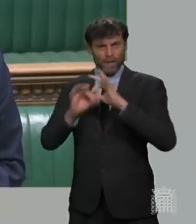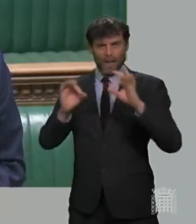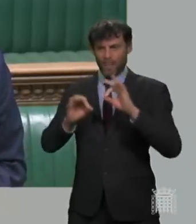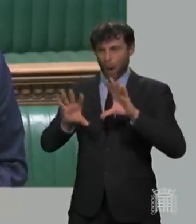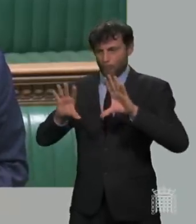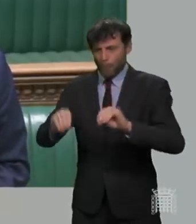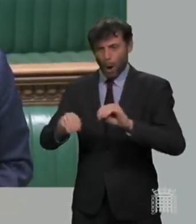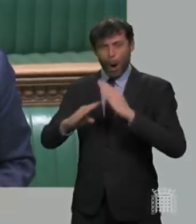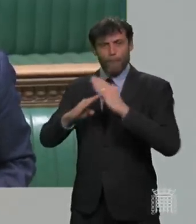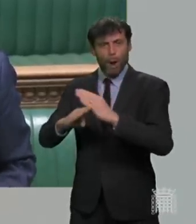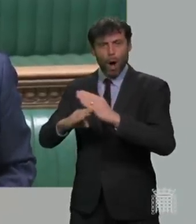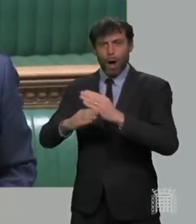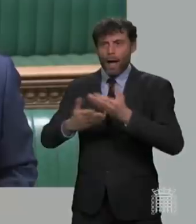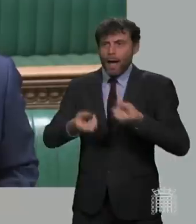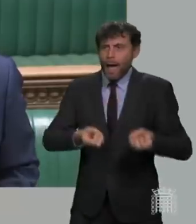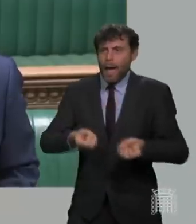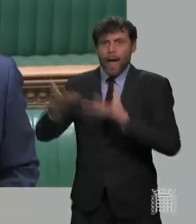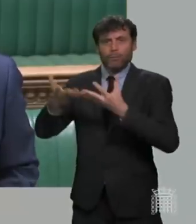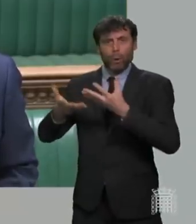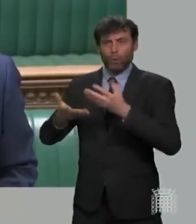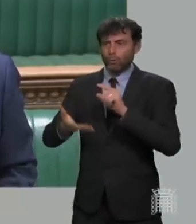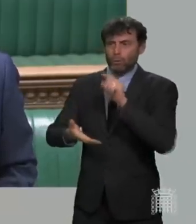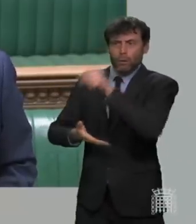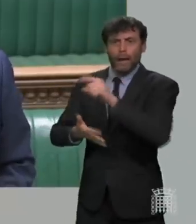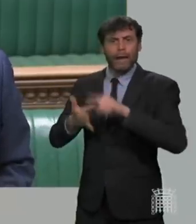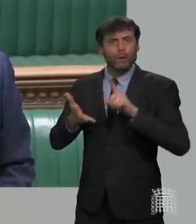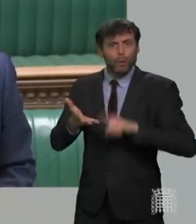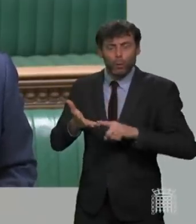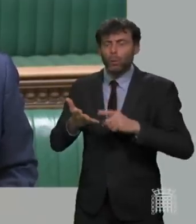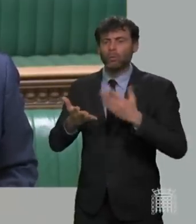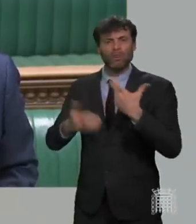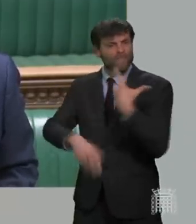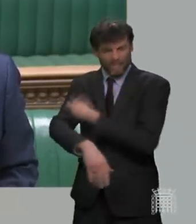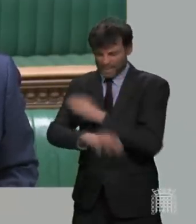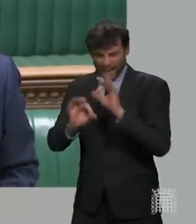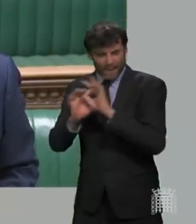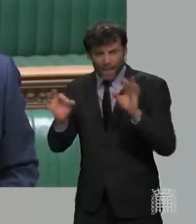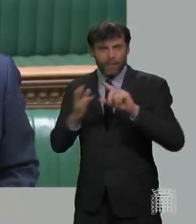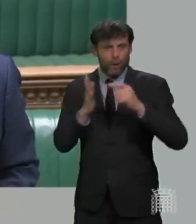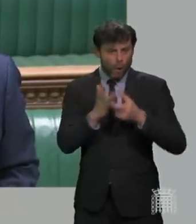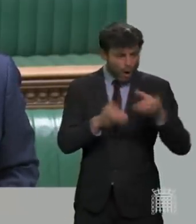vaccine or vaccine components. This pandemic has put us all on the same side in the battle for